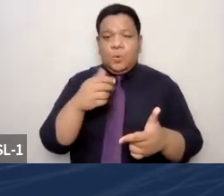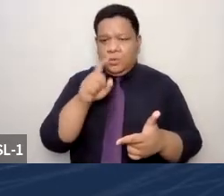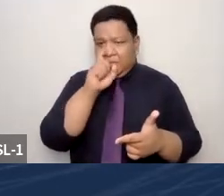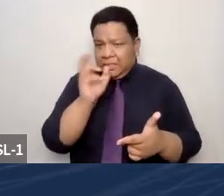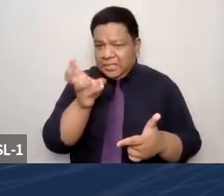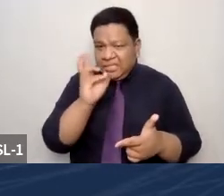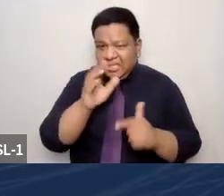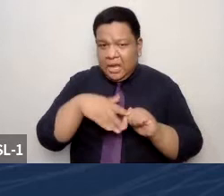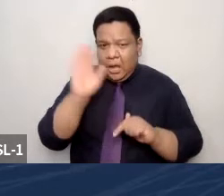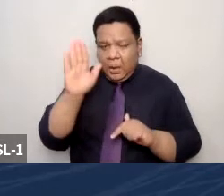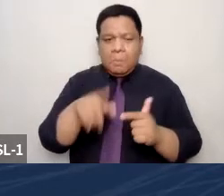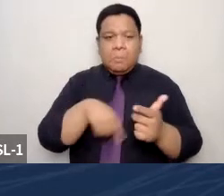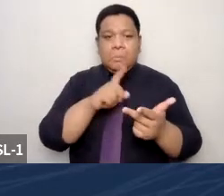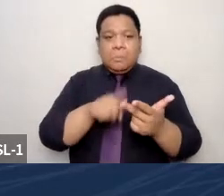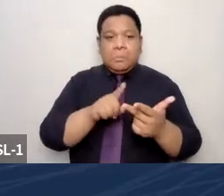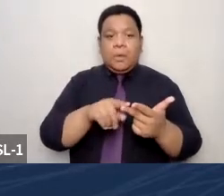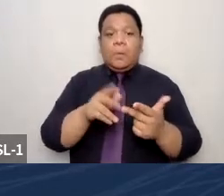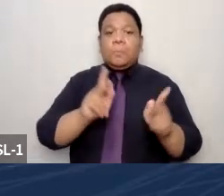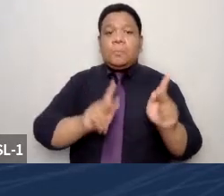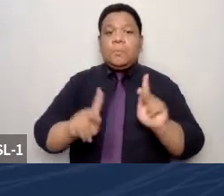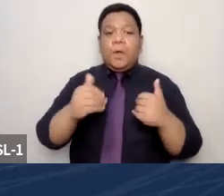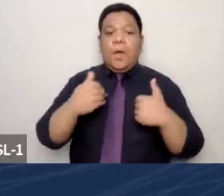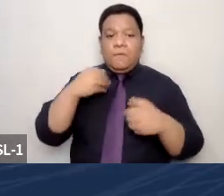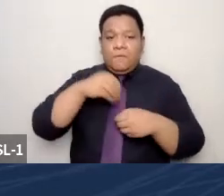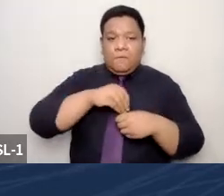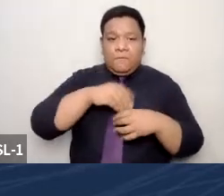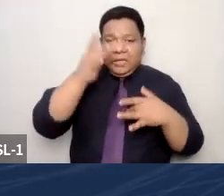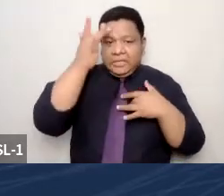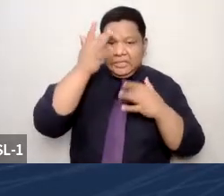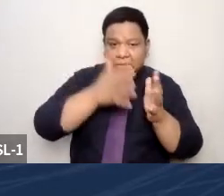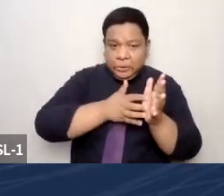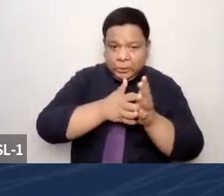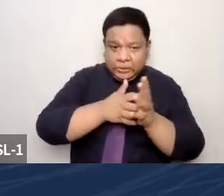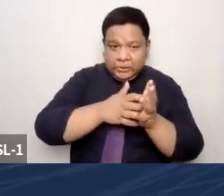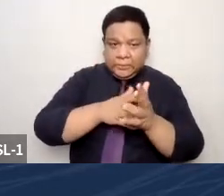Next is the persons with comorbidities or people with medical conditions.